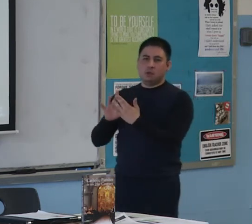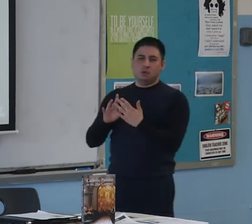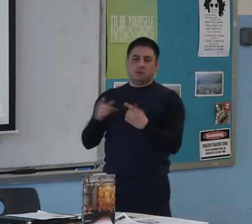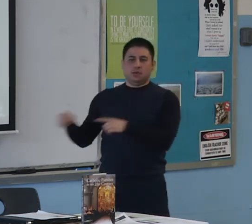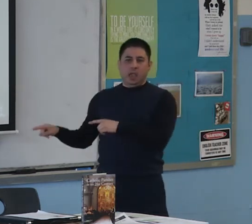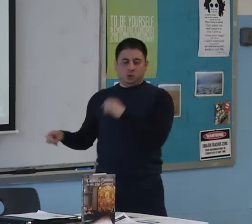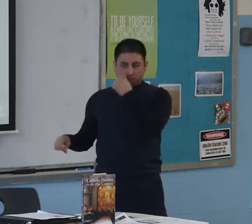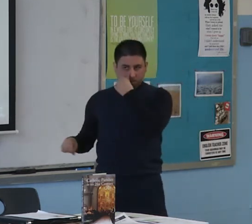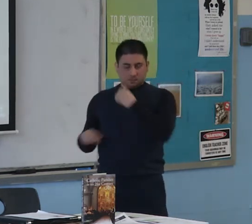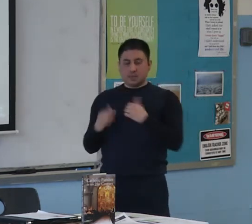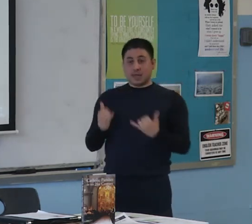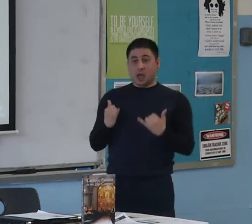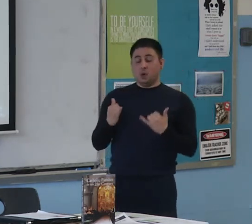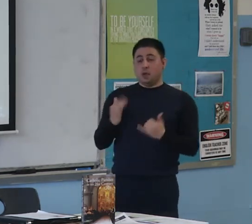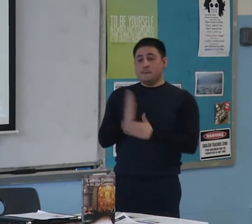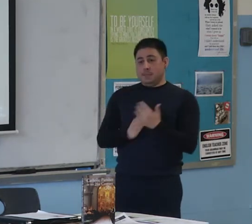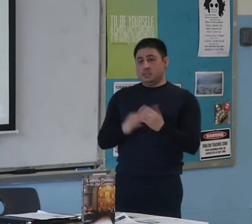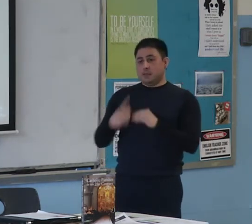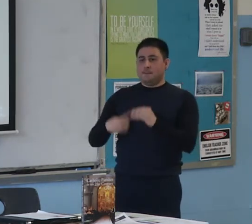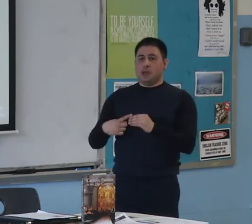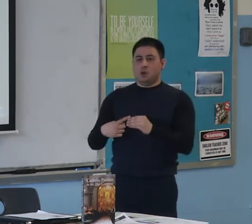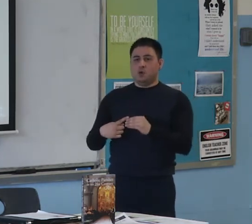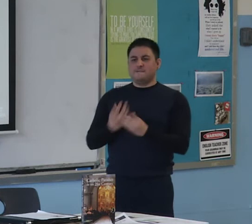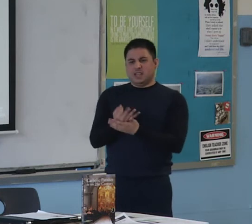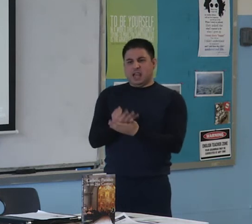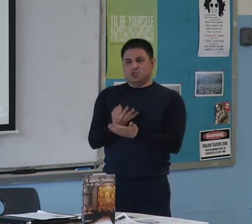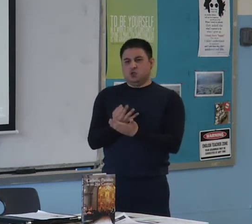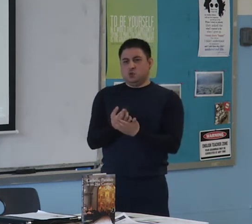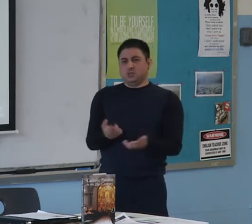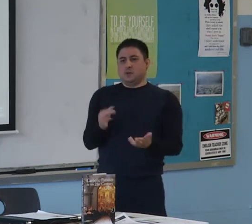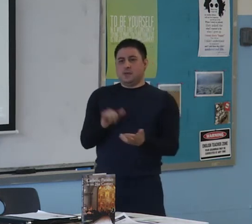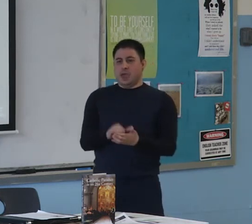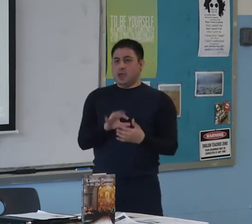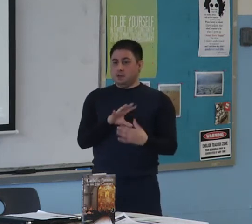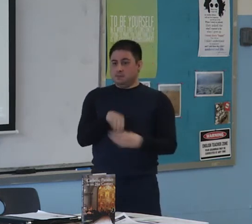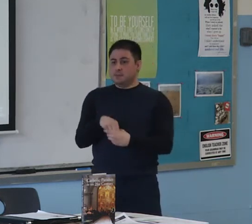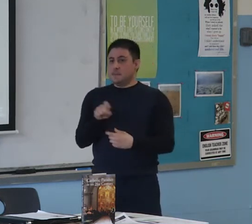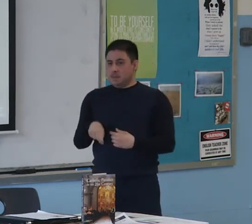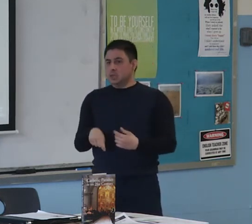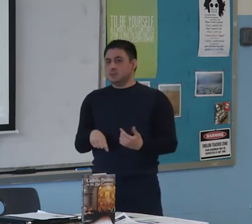found with it was there is a piece here of financial resources at play, but it